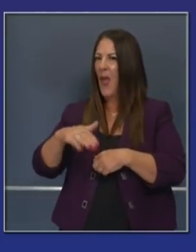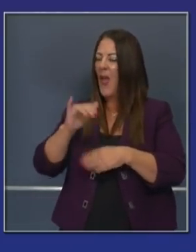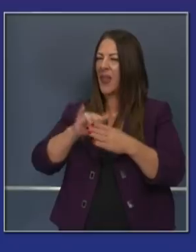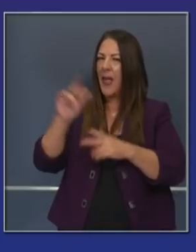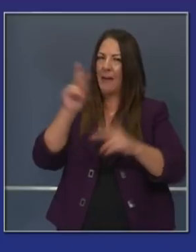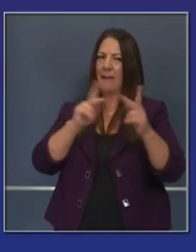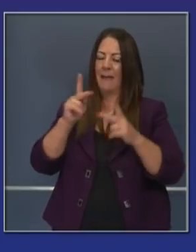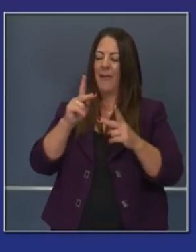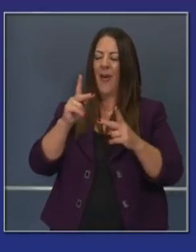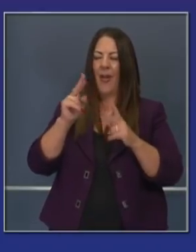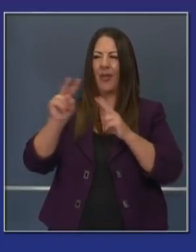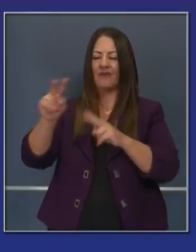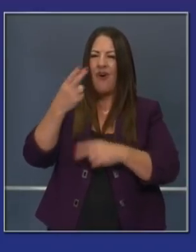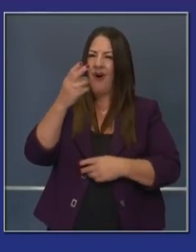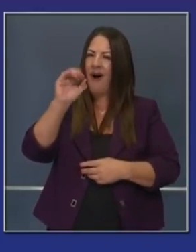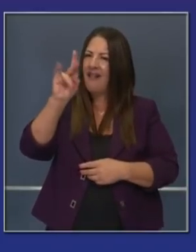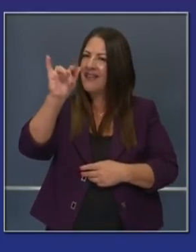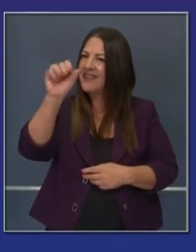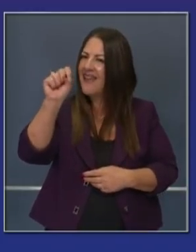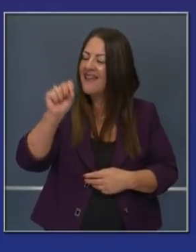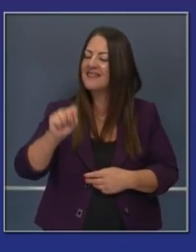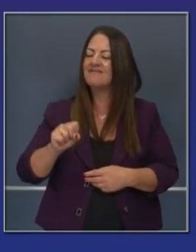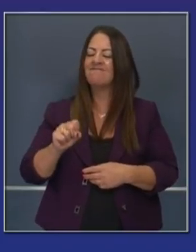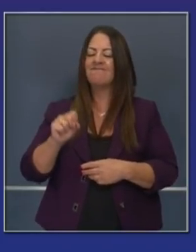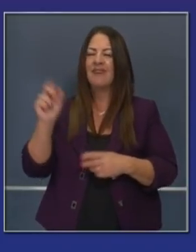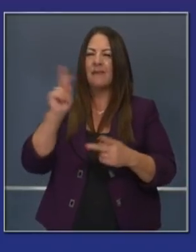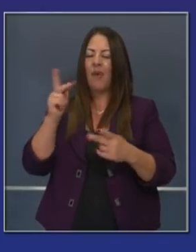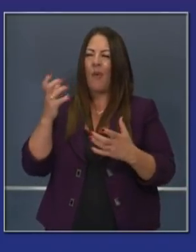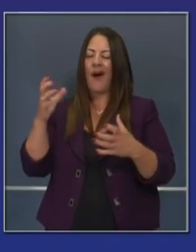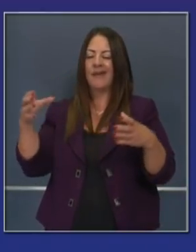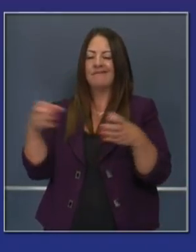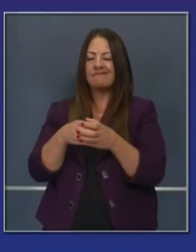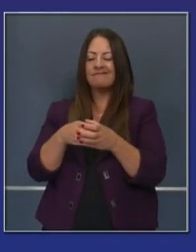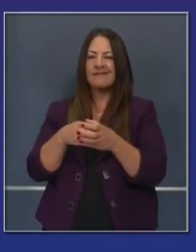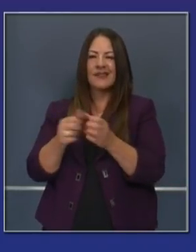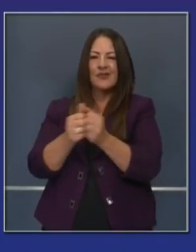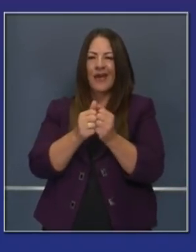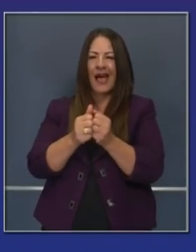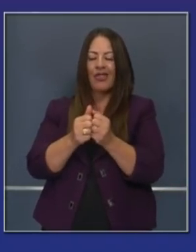PREPARE FOR OUR WINTER MONTHS WHERE MOVE PEOPLE START MIXING HOLIDAYS. WHEN MORE PEOPLE START COMING